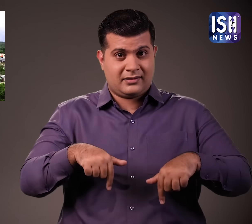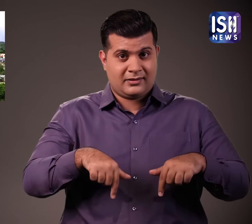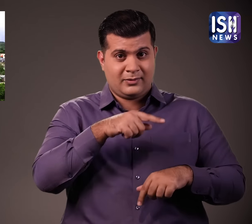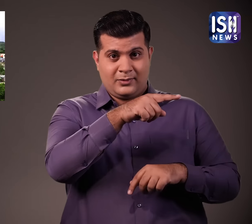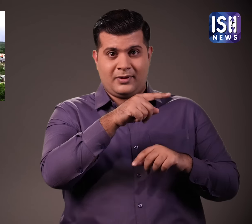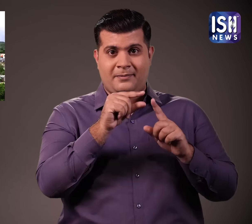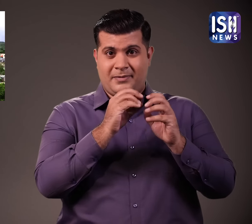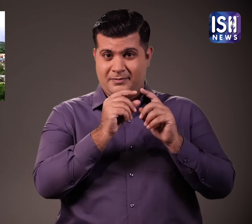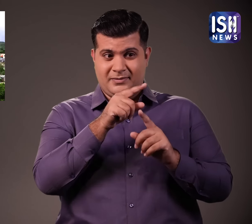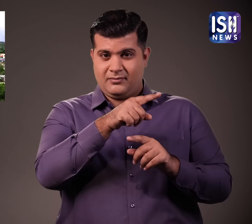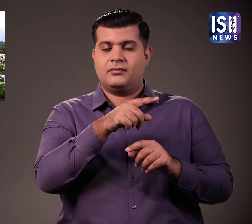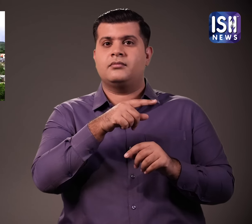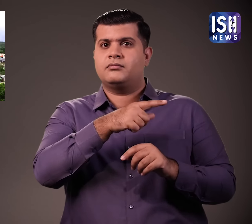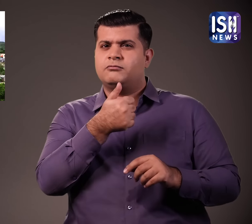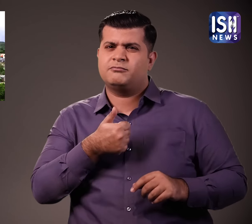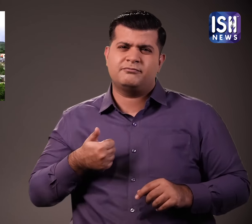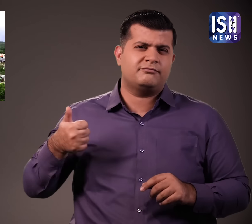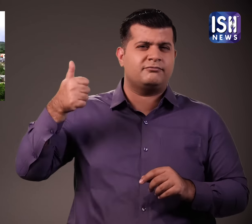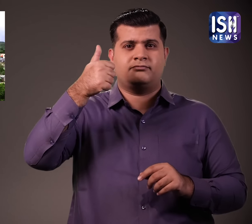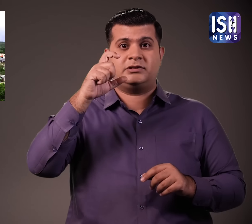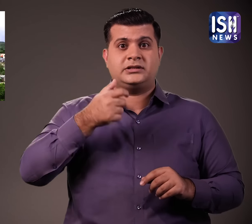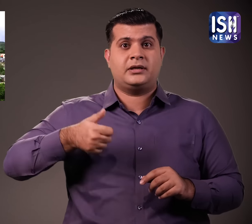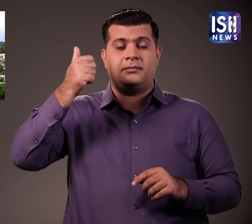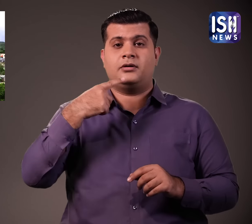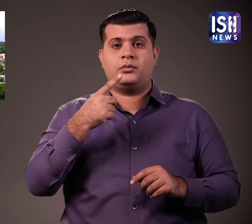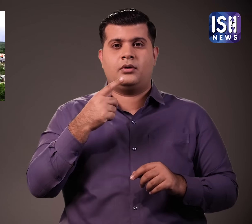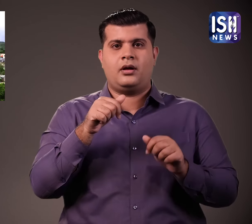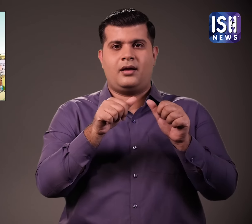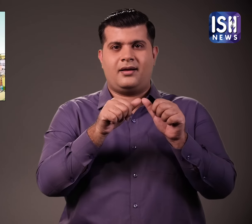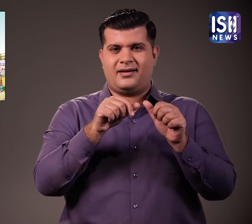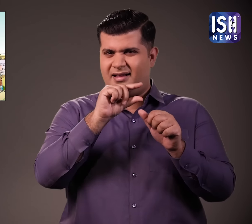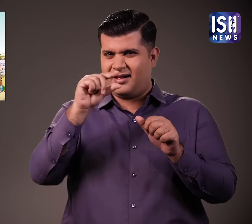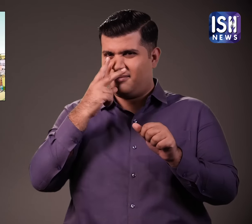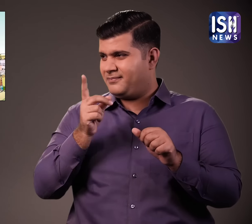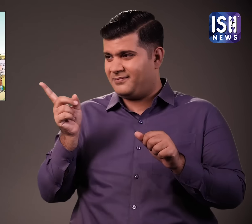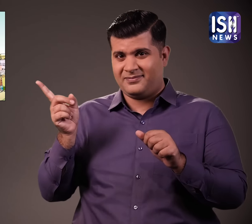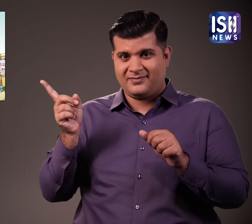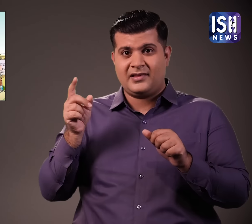Pawar is now the chairman of Adarsh Gaon Yojana –